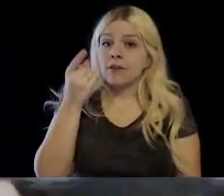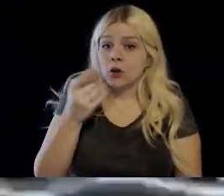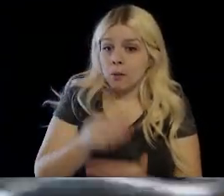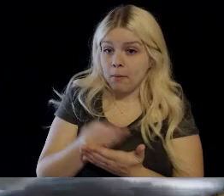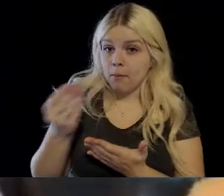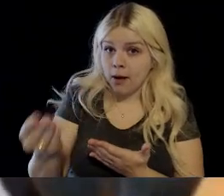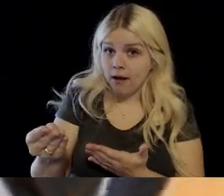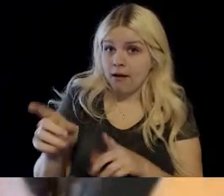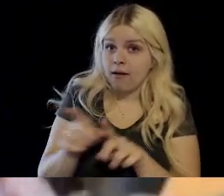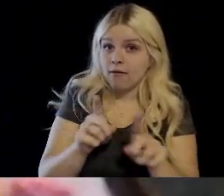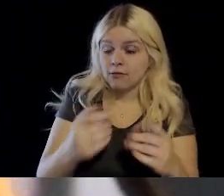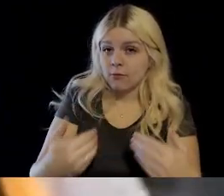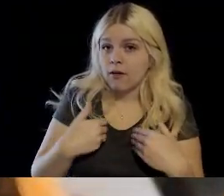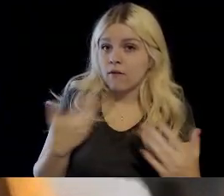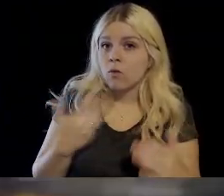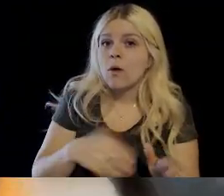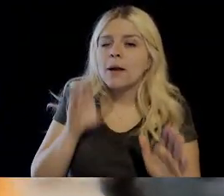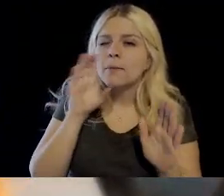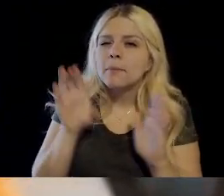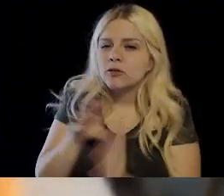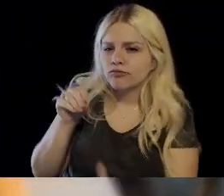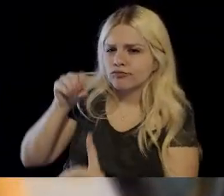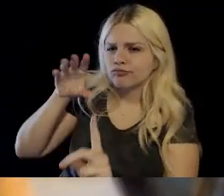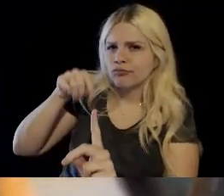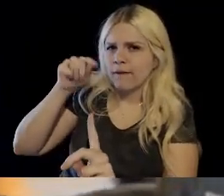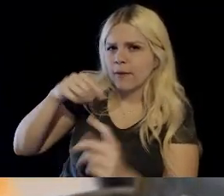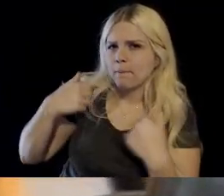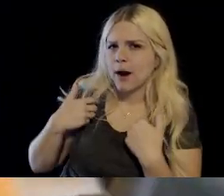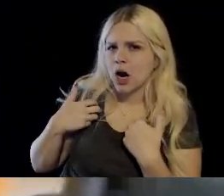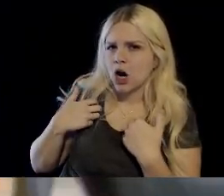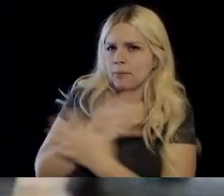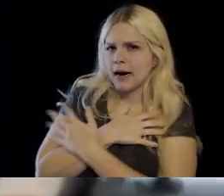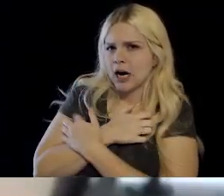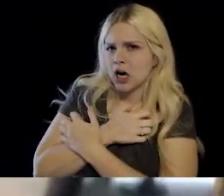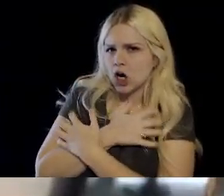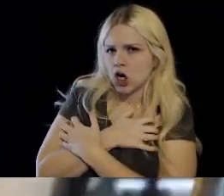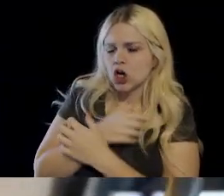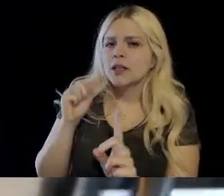a really nice keepsake. And a wonderful way to support your zoo while we're closed. We've